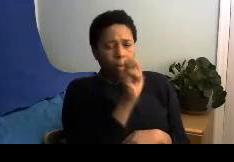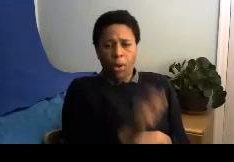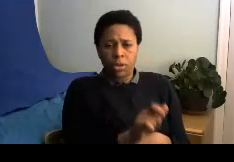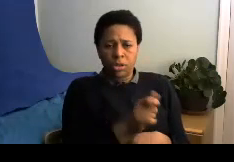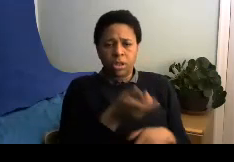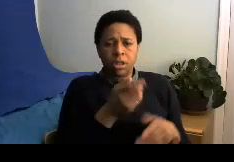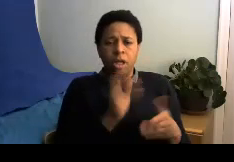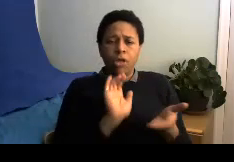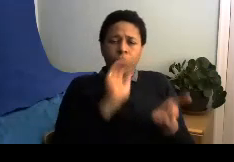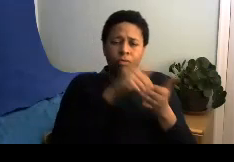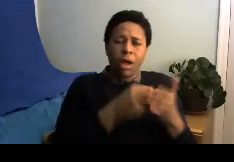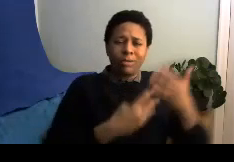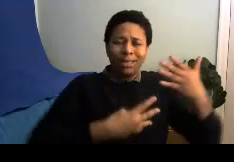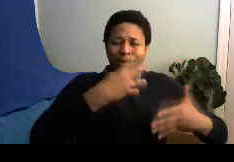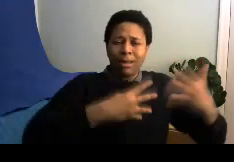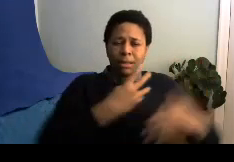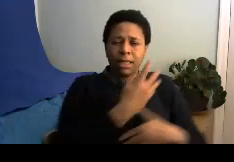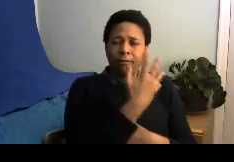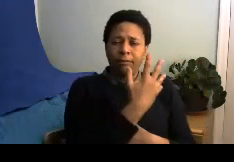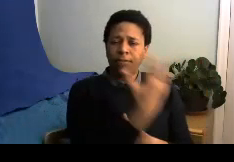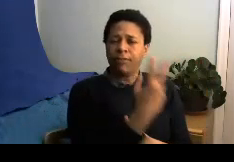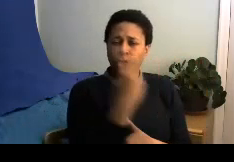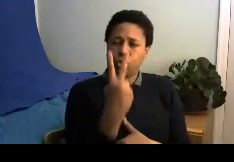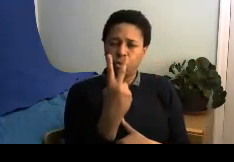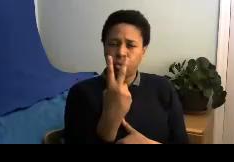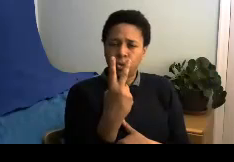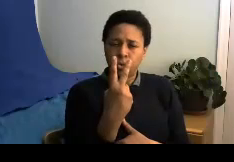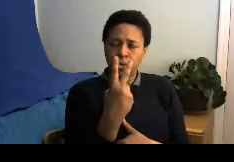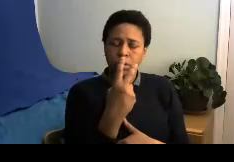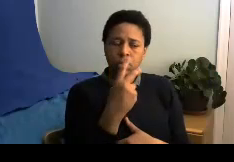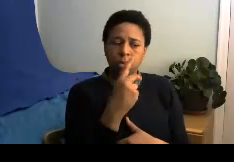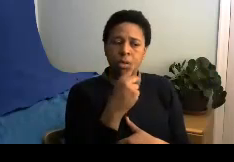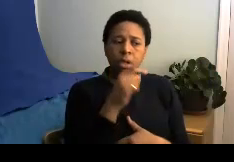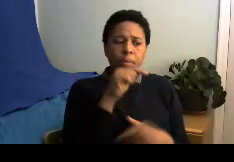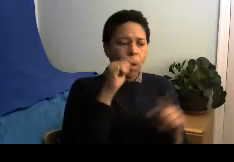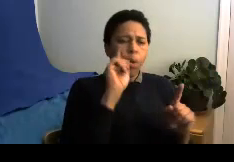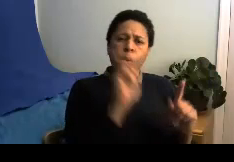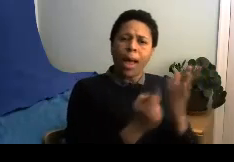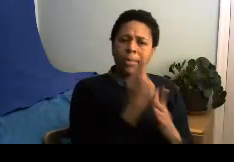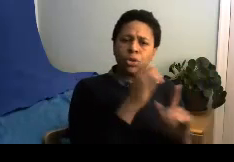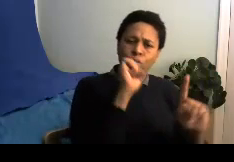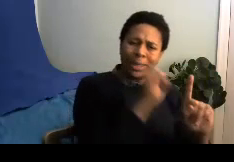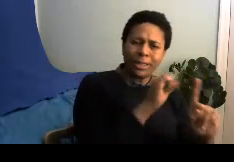focus on Jesse, and his story, and where he comes from, that